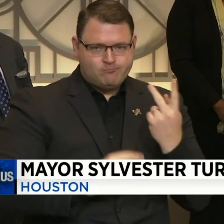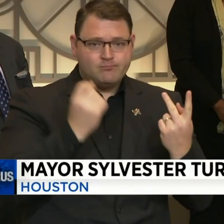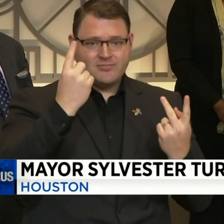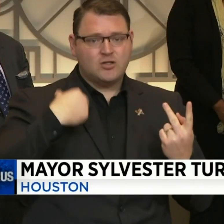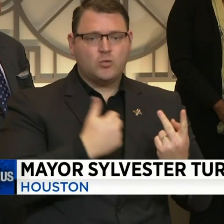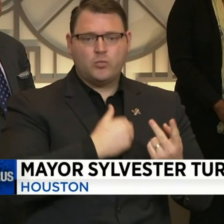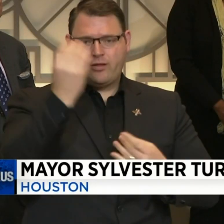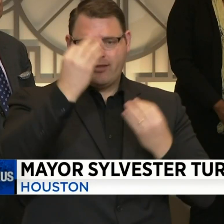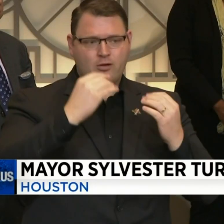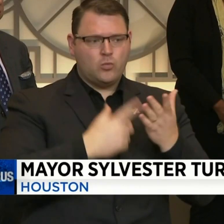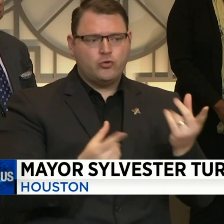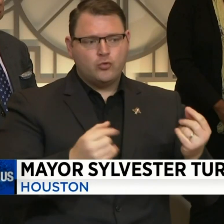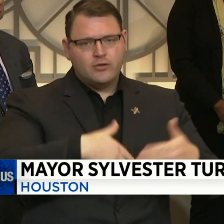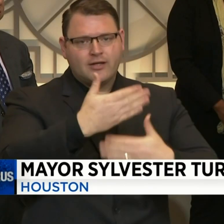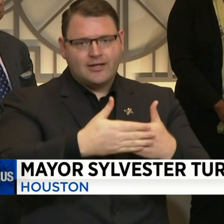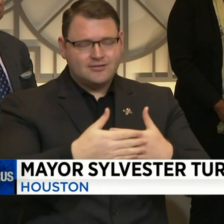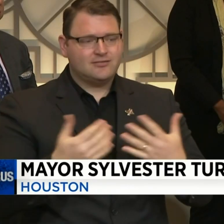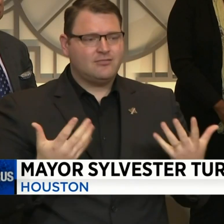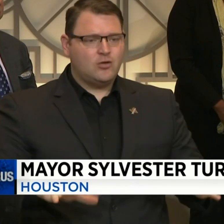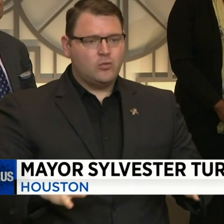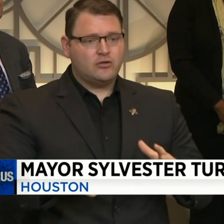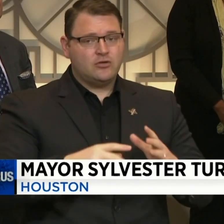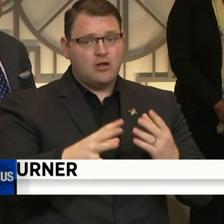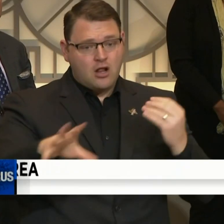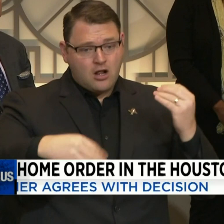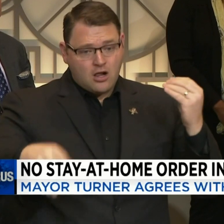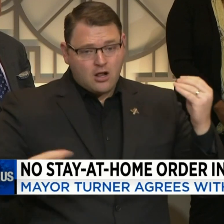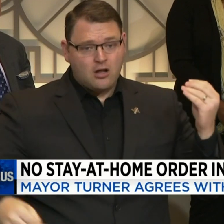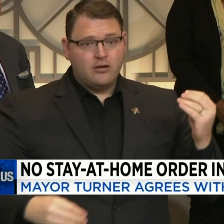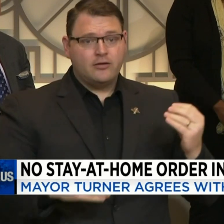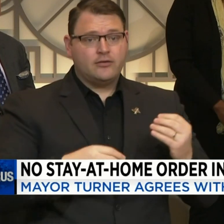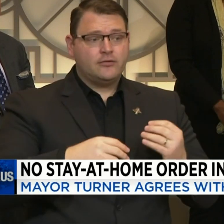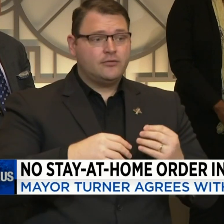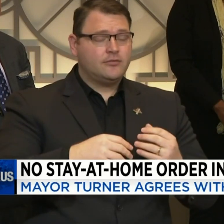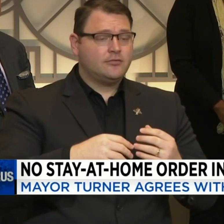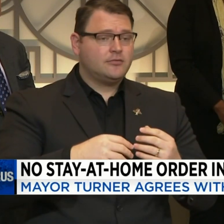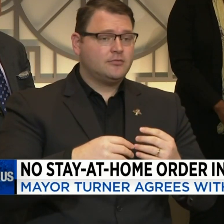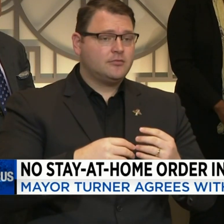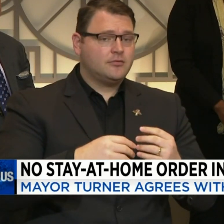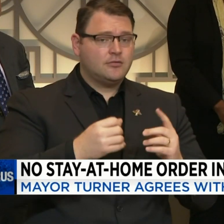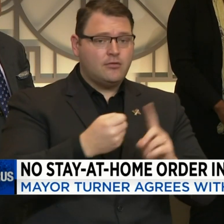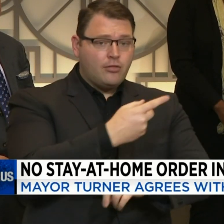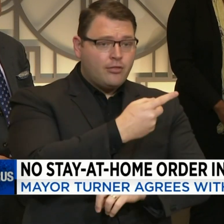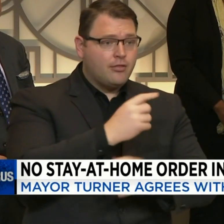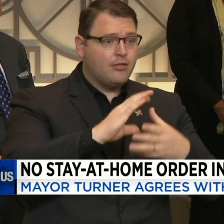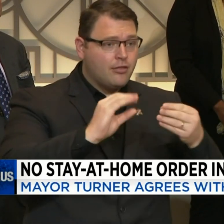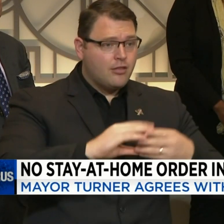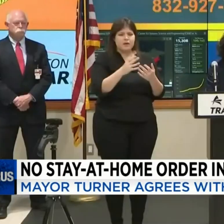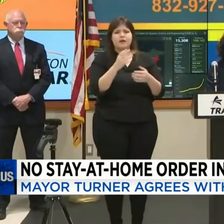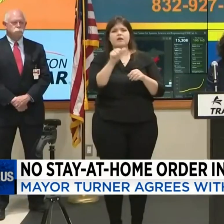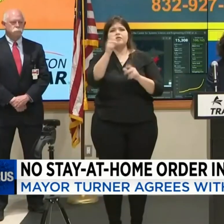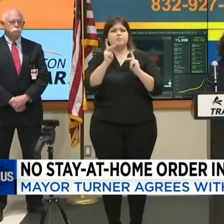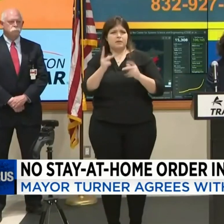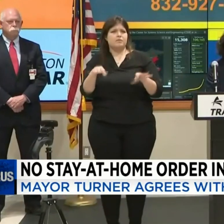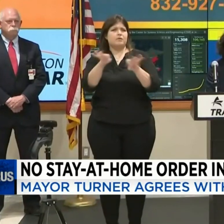PLACE DUE TO THE CORONAVIRUS >> WE ARE ALL THINKING THROUGH WE ARE ALL THINKING THROUGH WHAT HAD NEXT STEPS SHOULD BE.